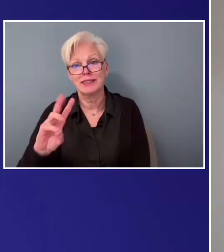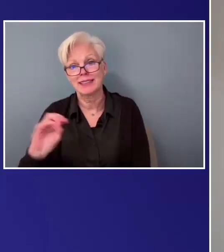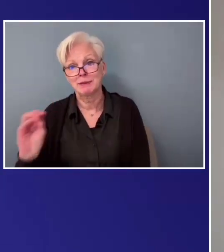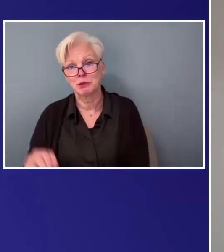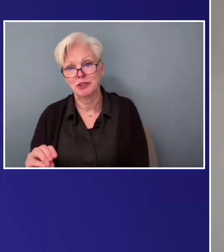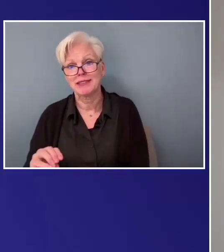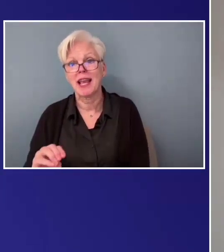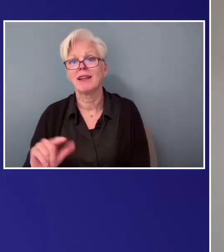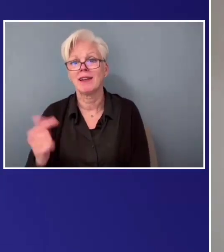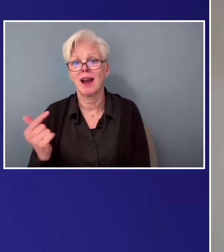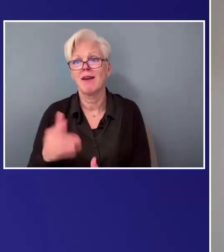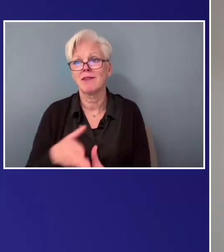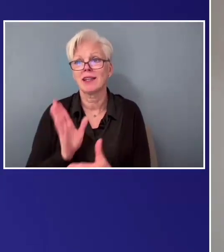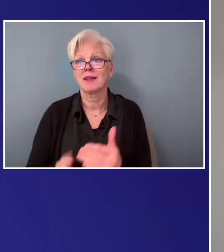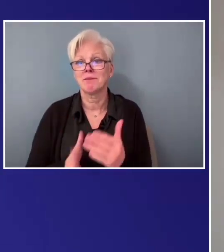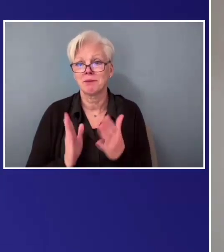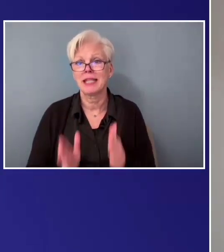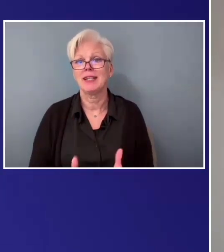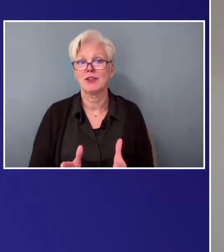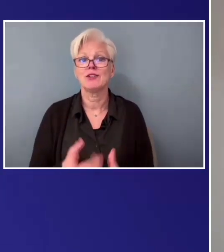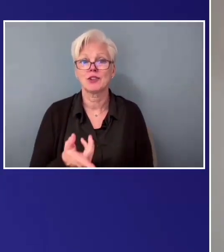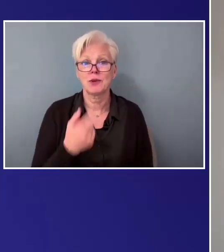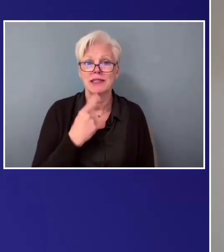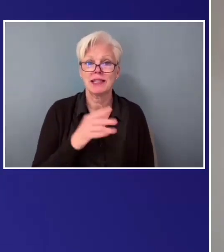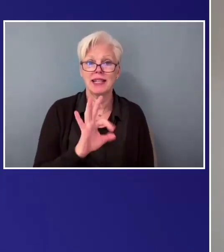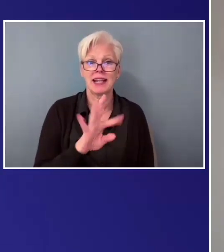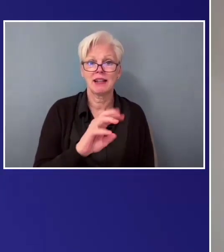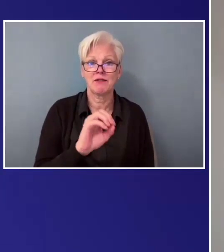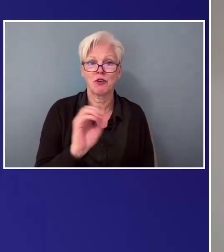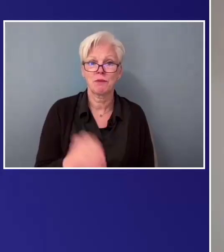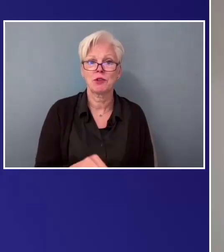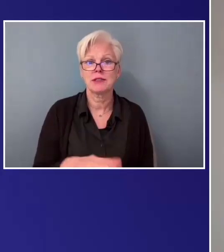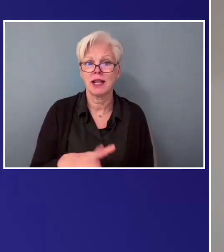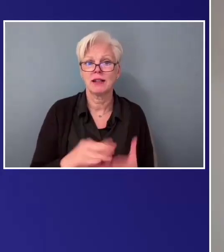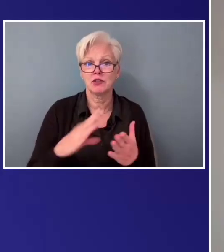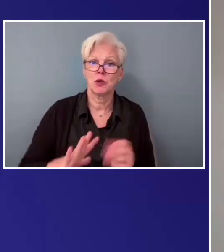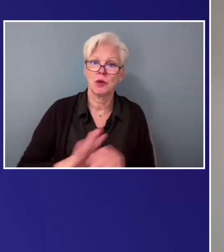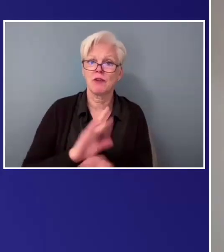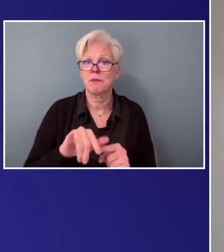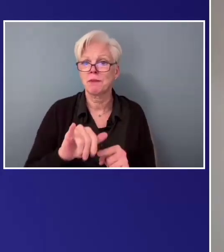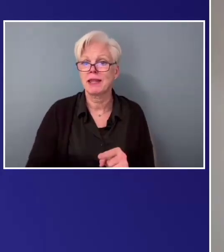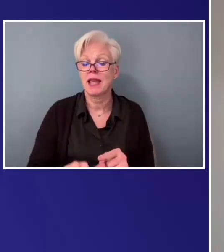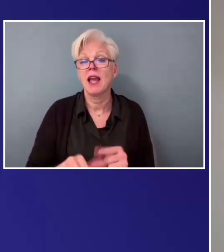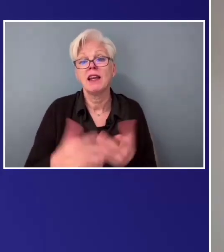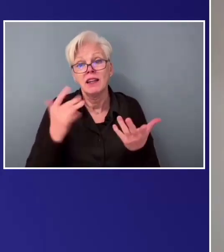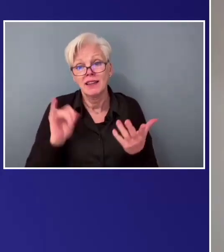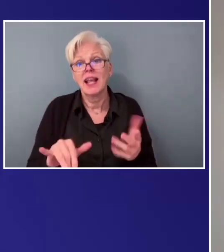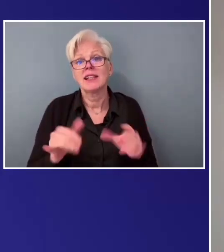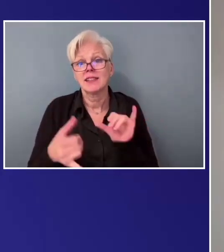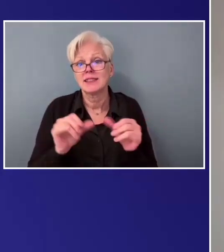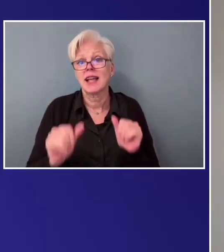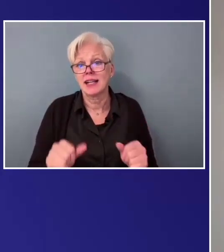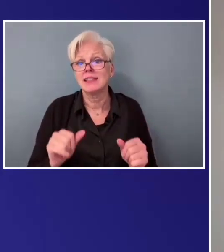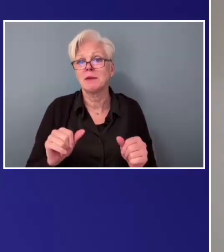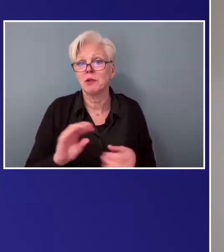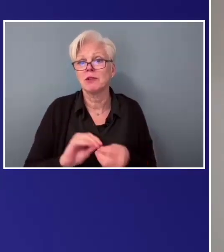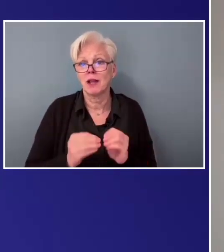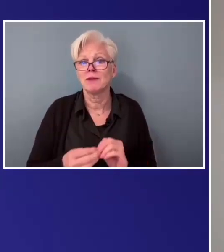So on one hand, you could say 94% of students get covered by this, which is a sizable share. Thank you. Dave, please.